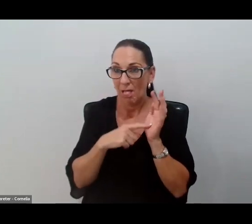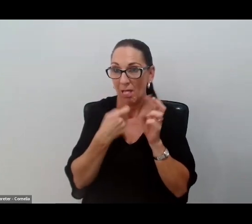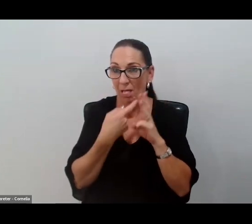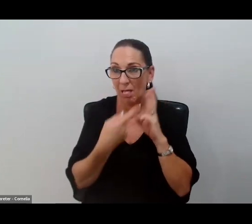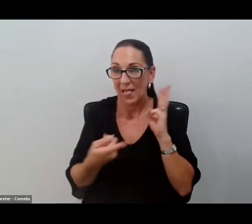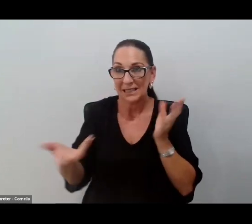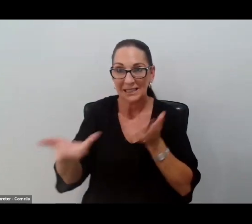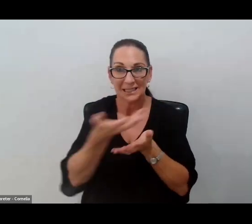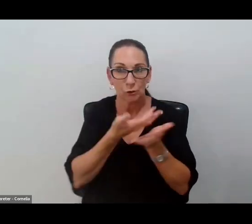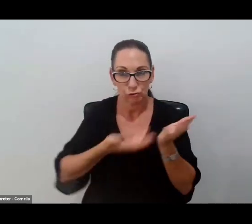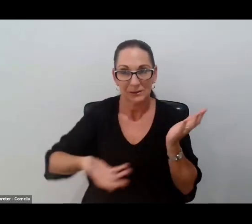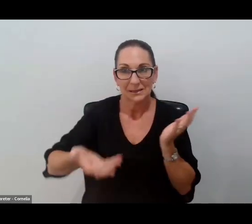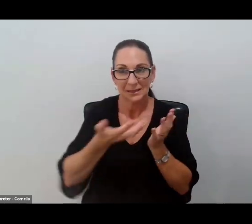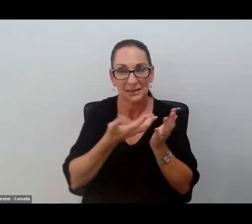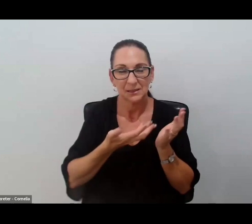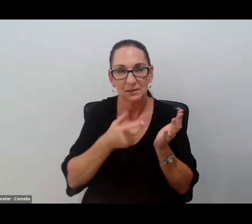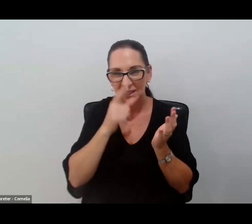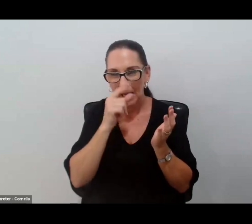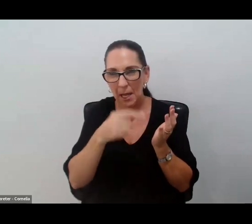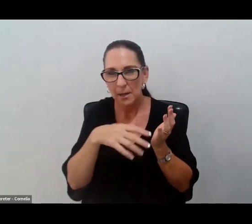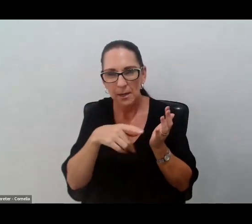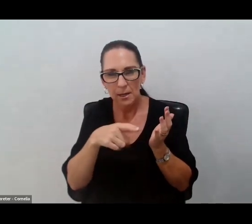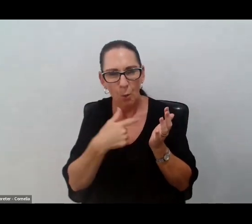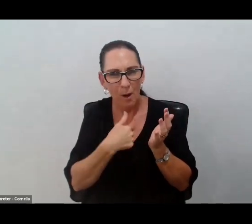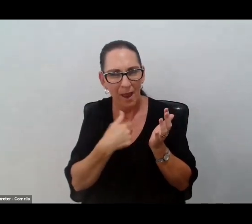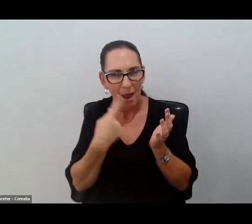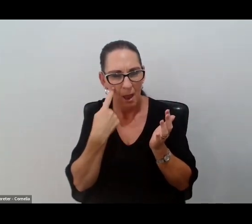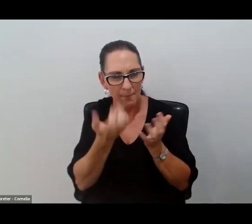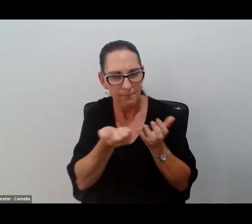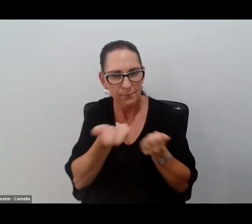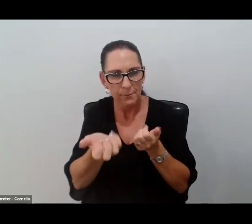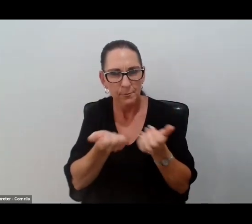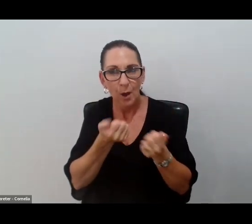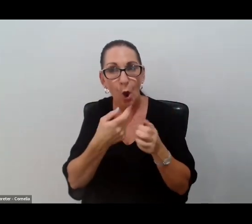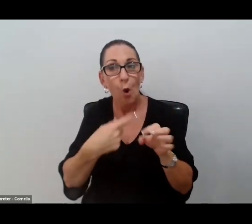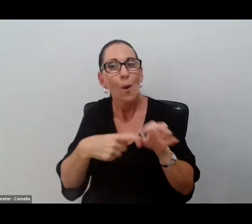dive into some of those questions we've received for our panellists.